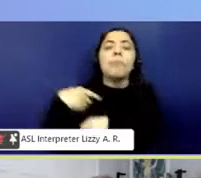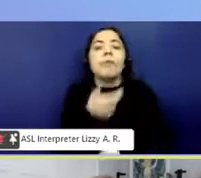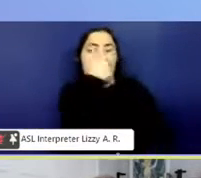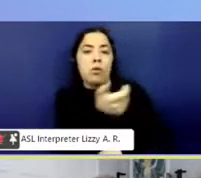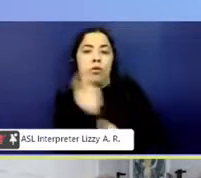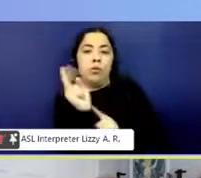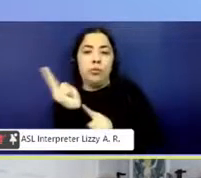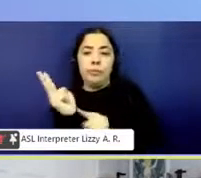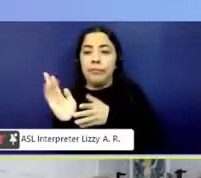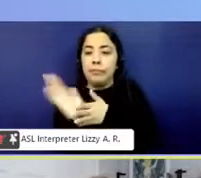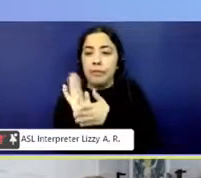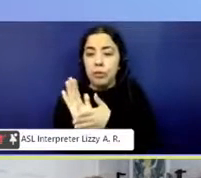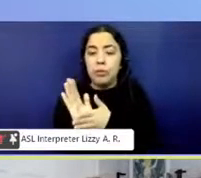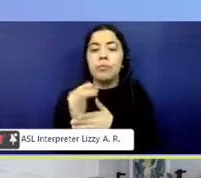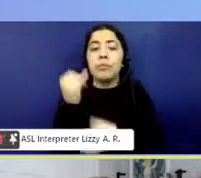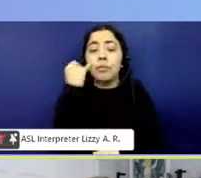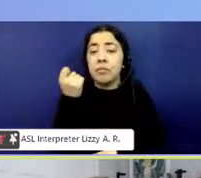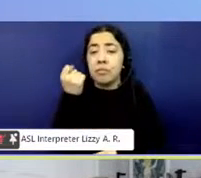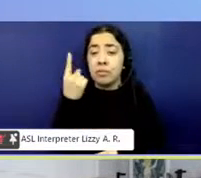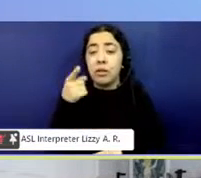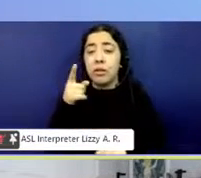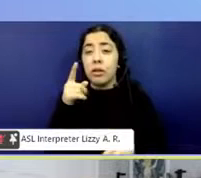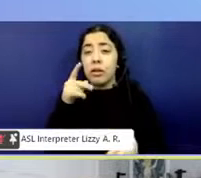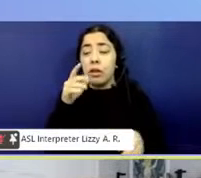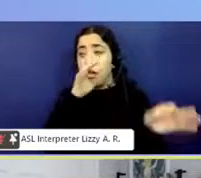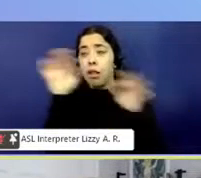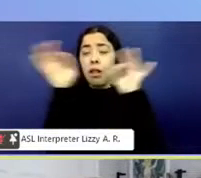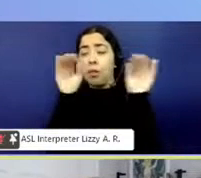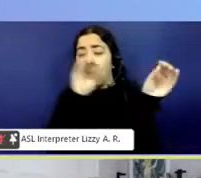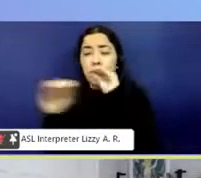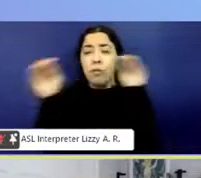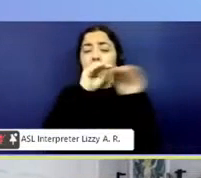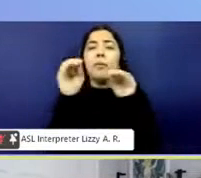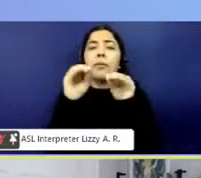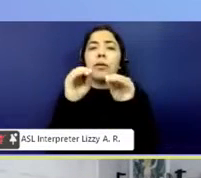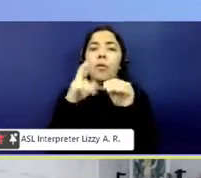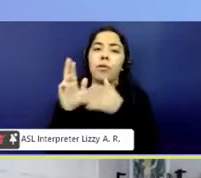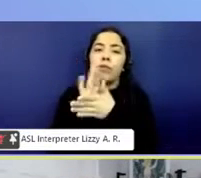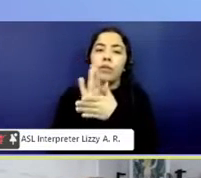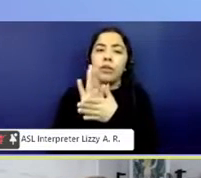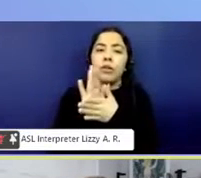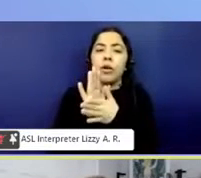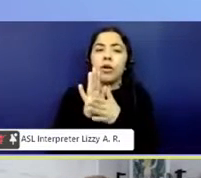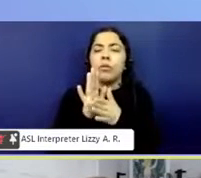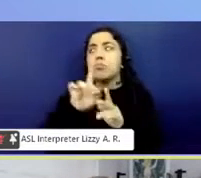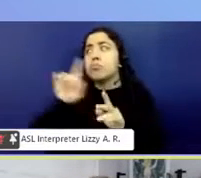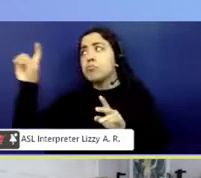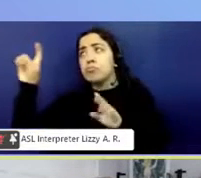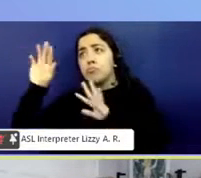have any sensitivities to movement or video content returned about two two minutes and